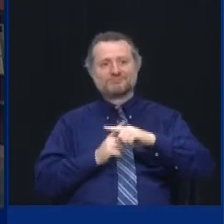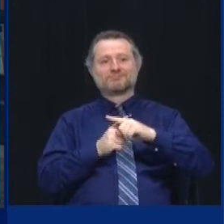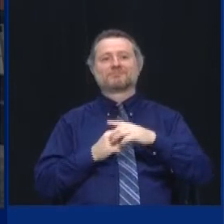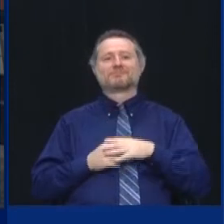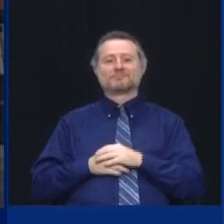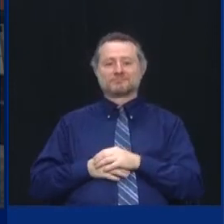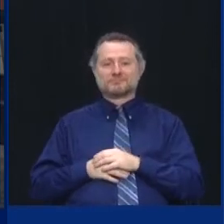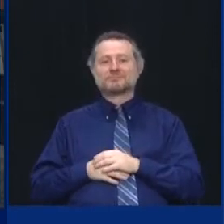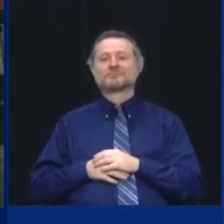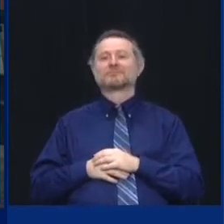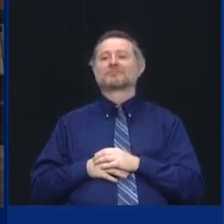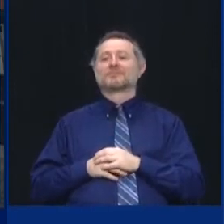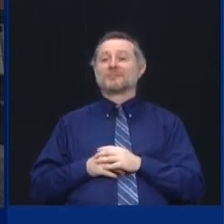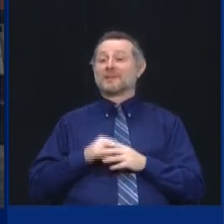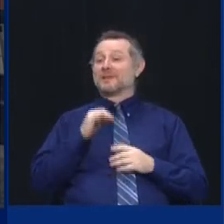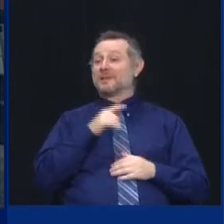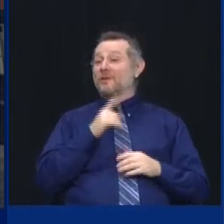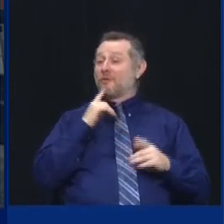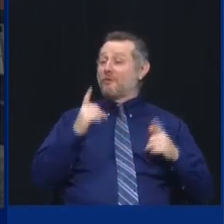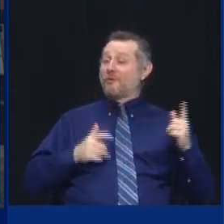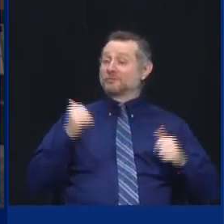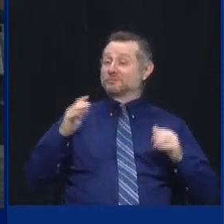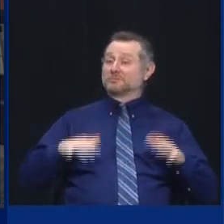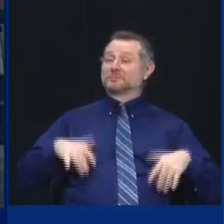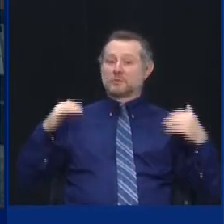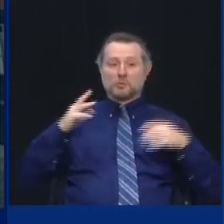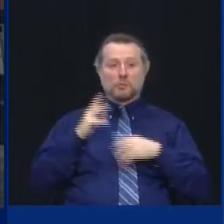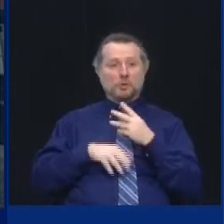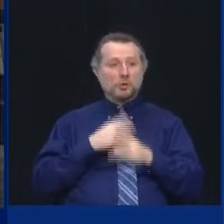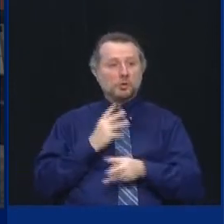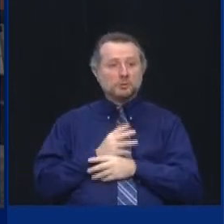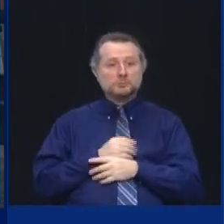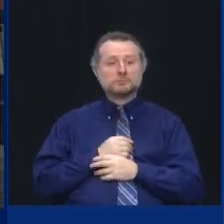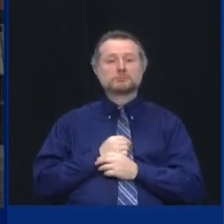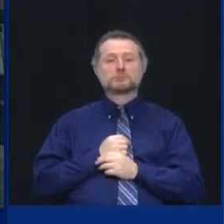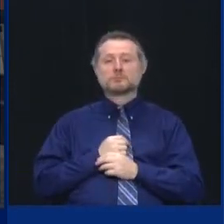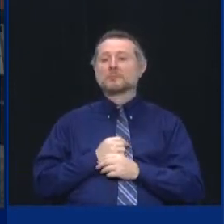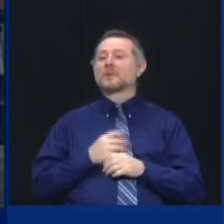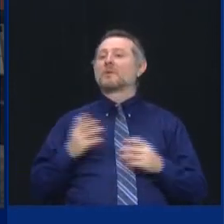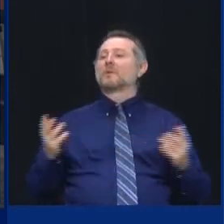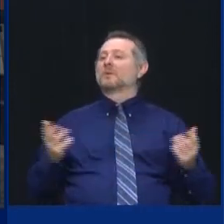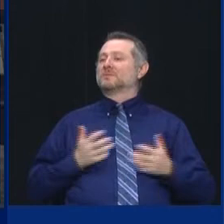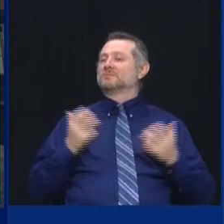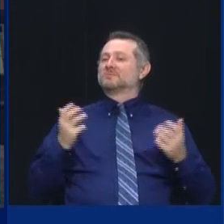I'M GOING TO BUILD AN AWESOME MUSICAL. THAT'S THE STATEMENT I WANT TO